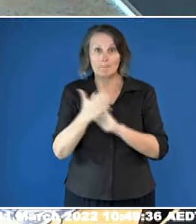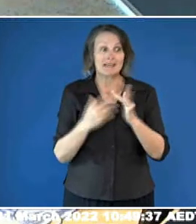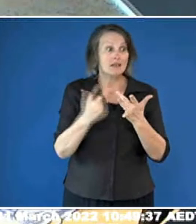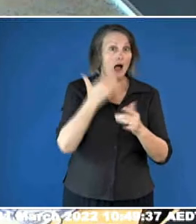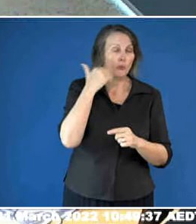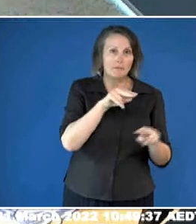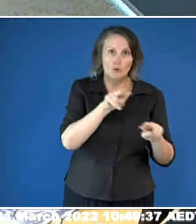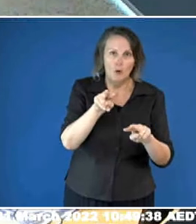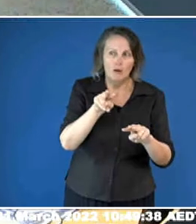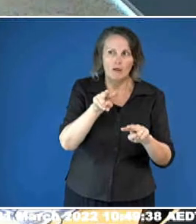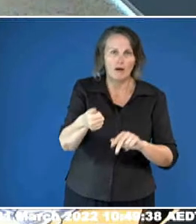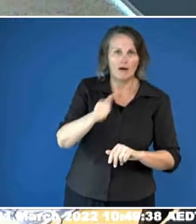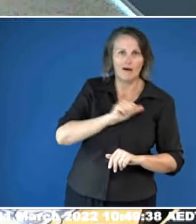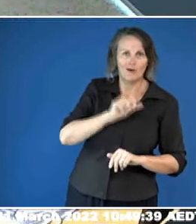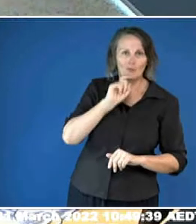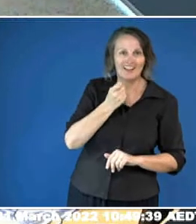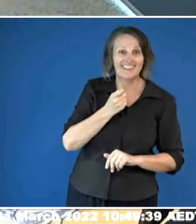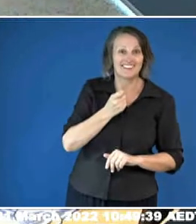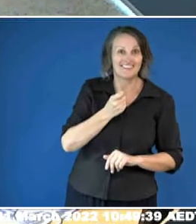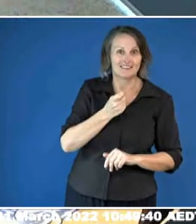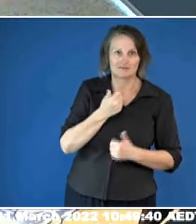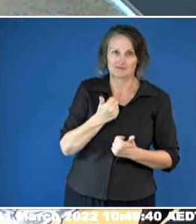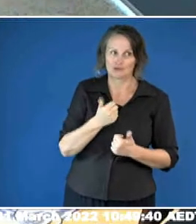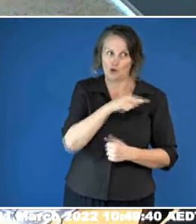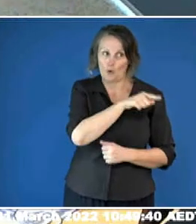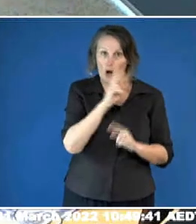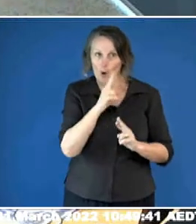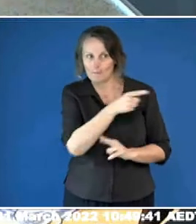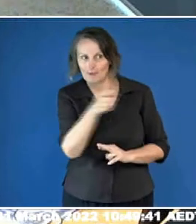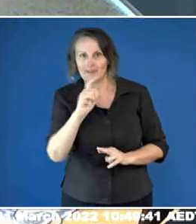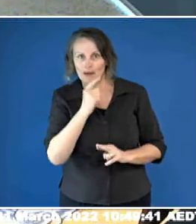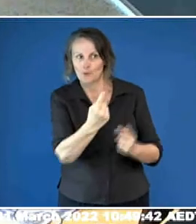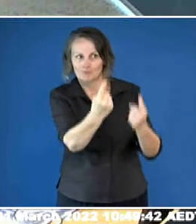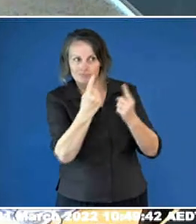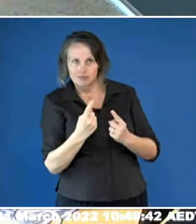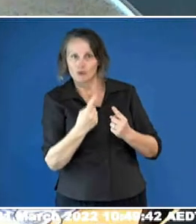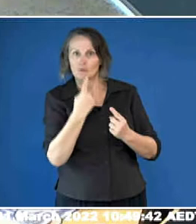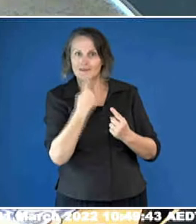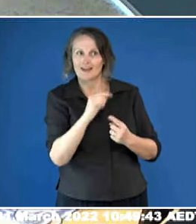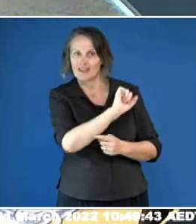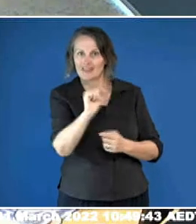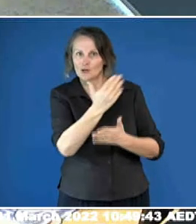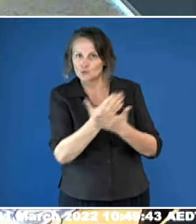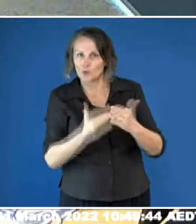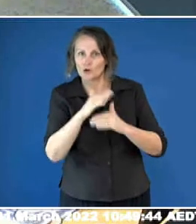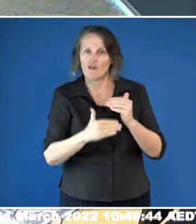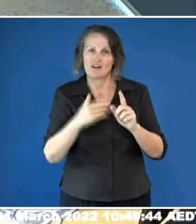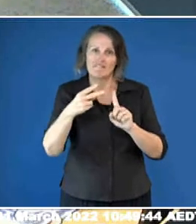the Royal Commission and elsewhere and tell their own stories of family violence and stories that they have experienced.